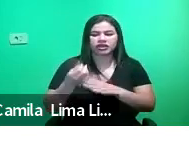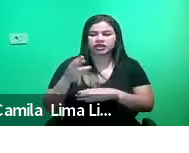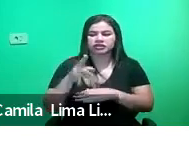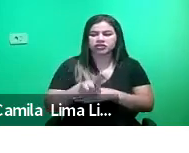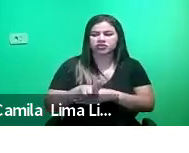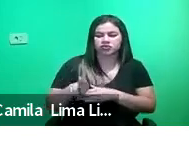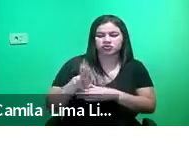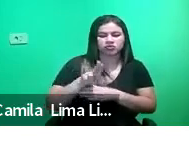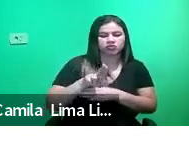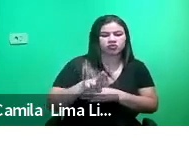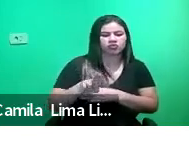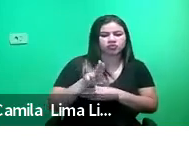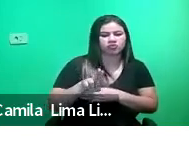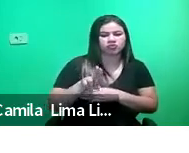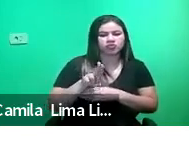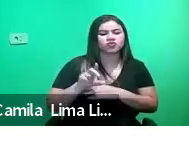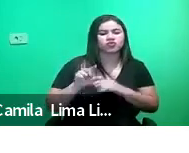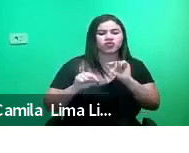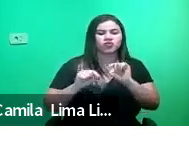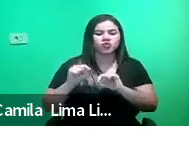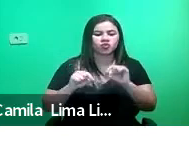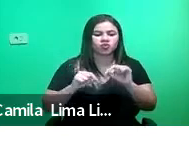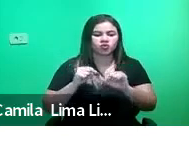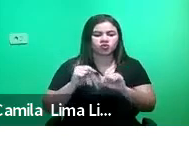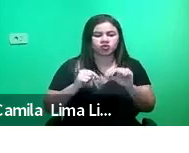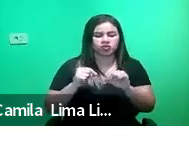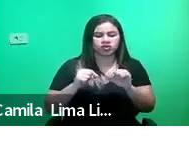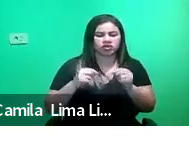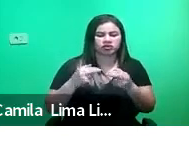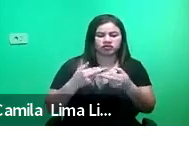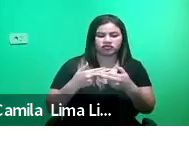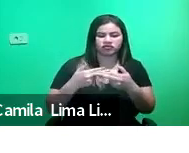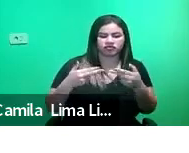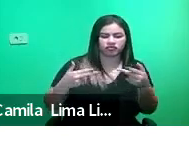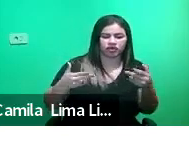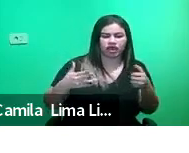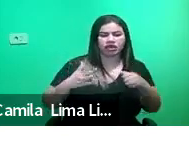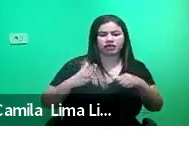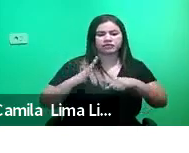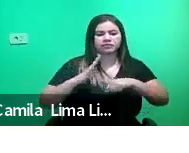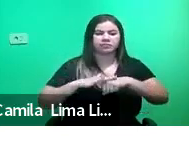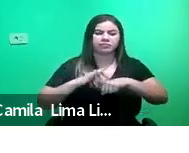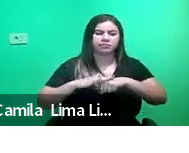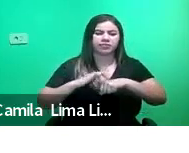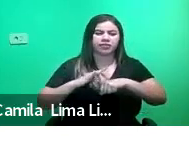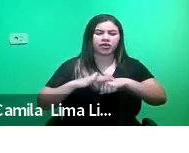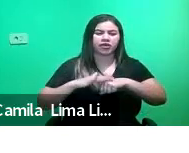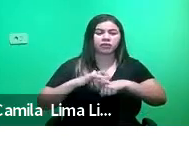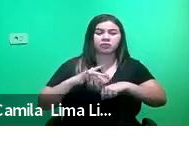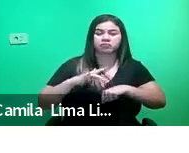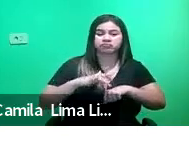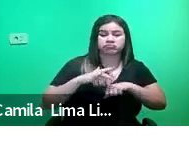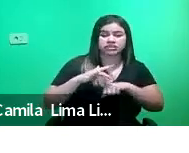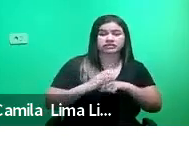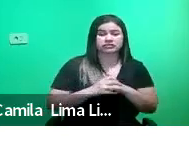artificial stimuli devices devices or stimuli means and and determining one 's own 's own behavior with